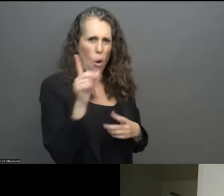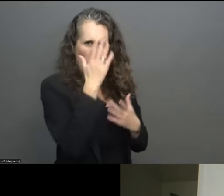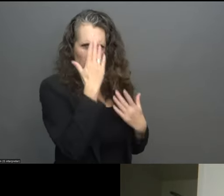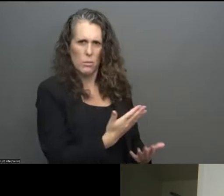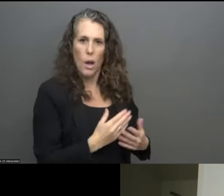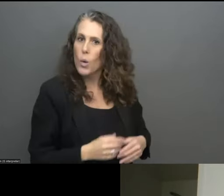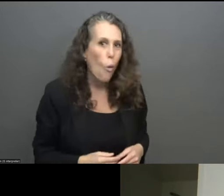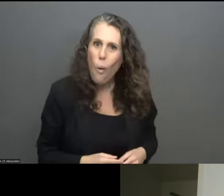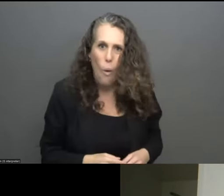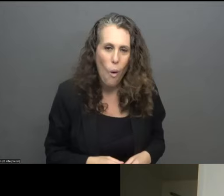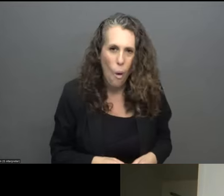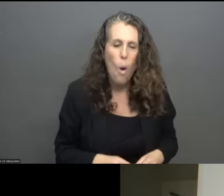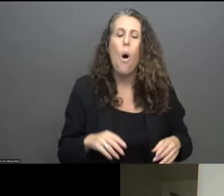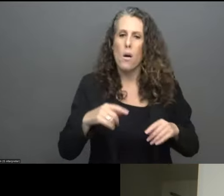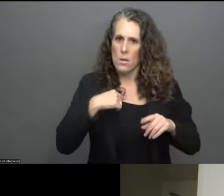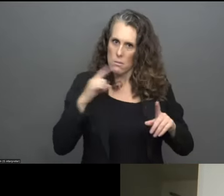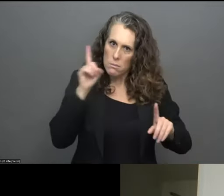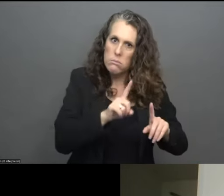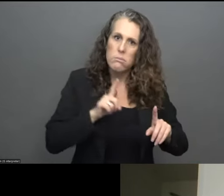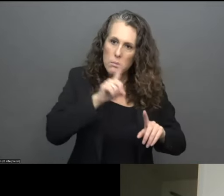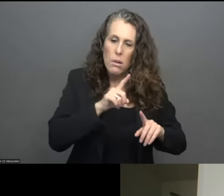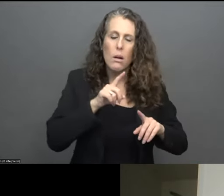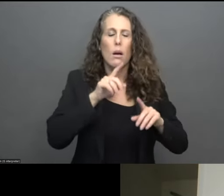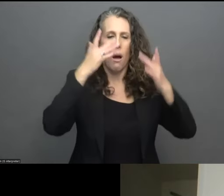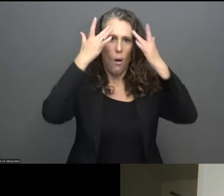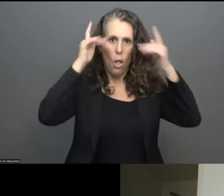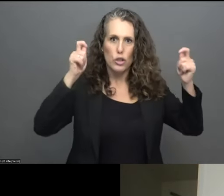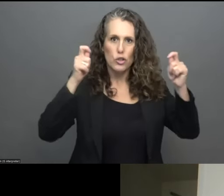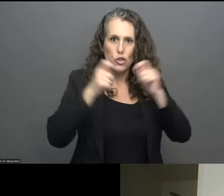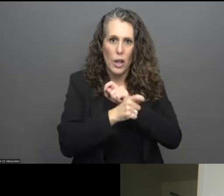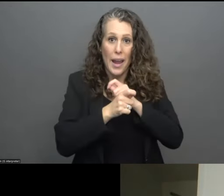the culture starts from the top management, which is personally myself, how do I interact